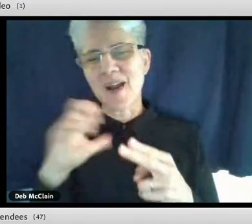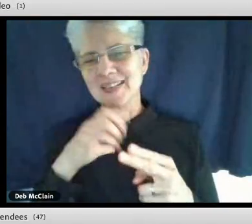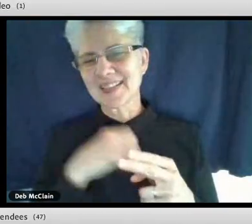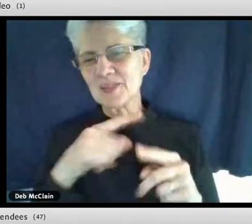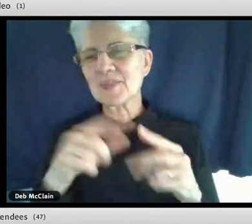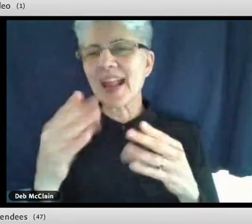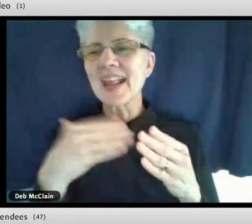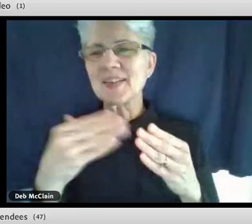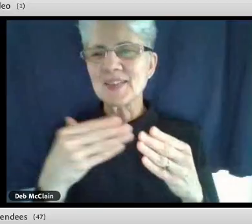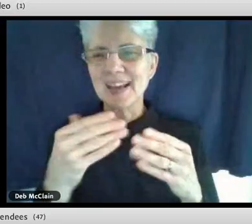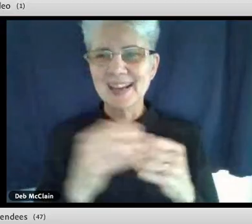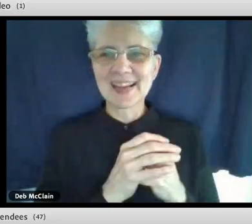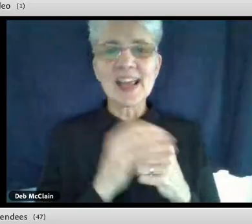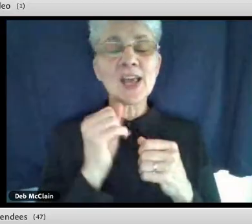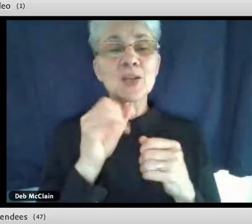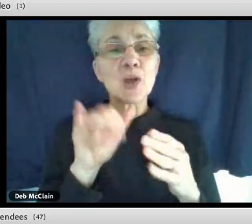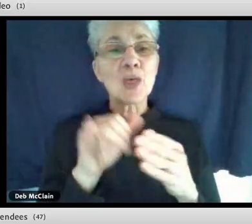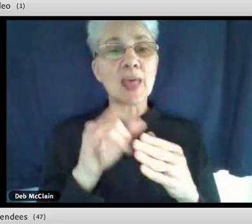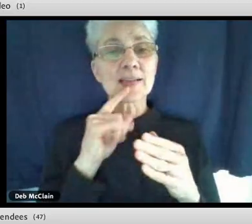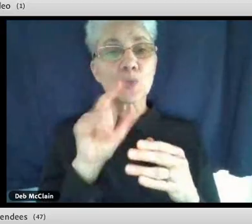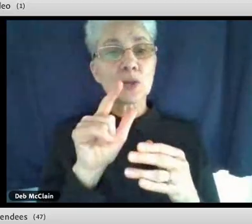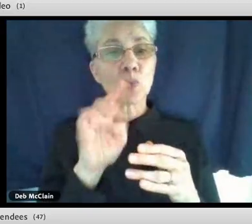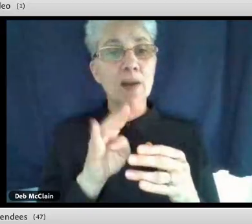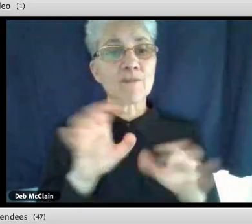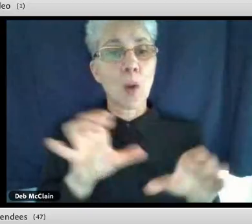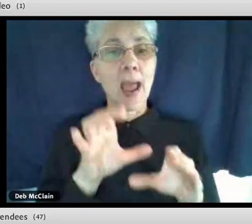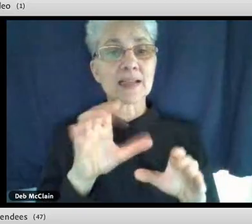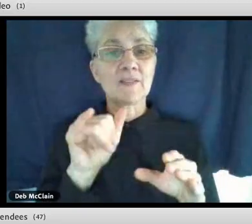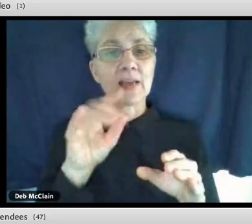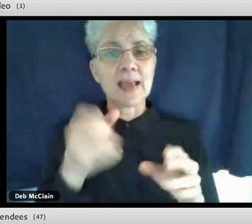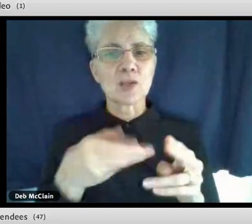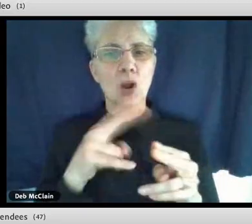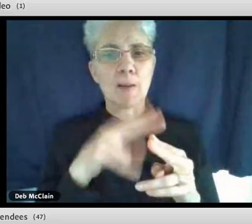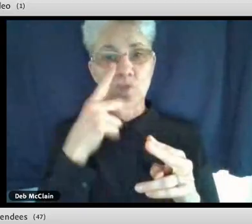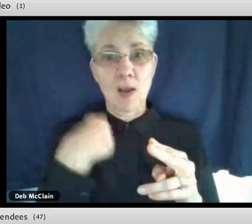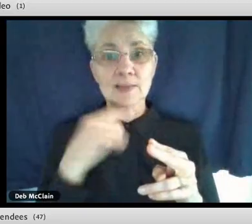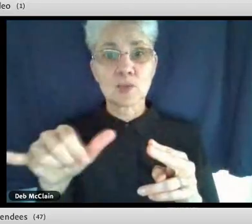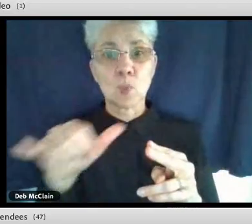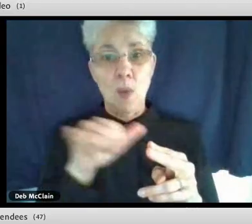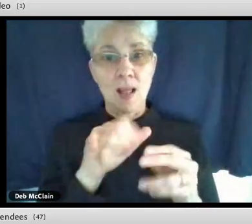Anyways, so this says we have 24 active cases which has gone up for us as well.